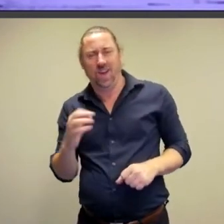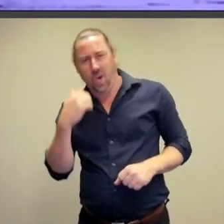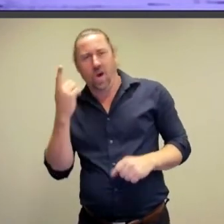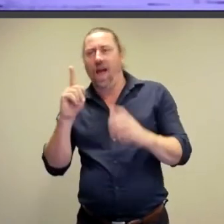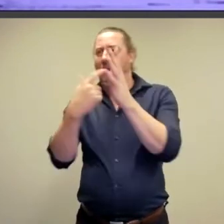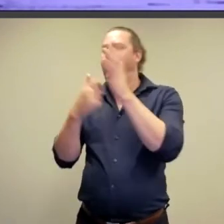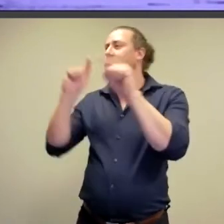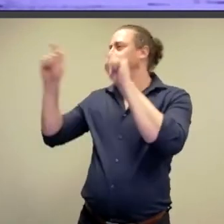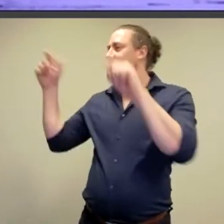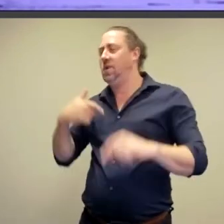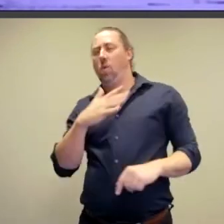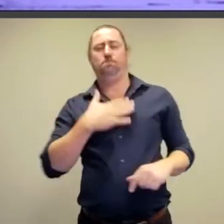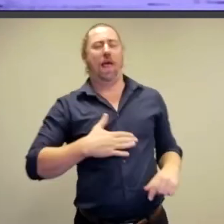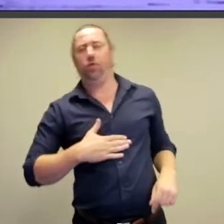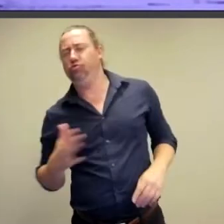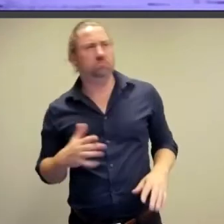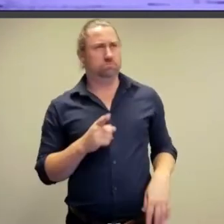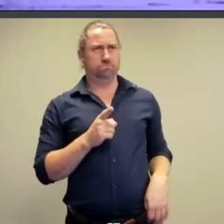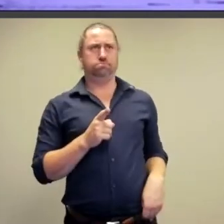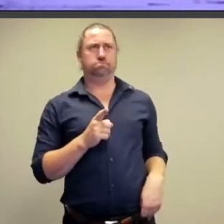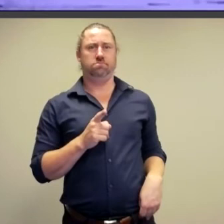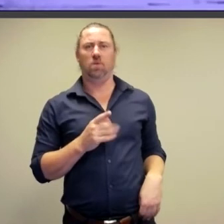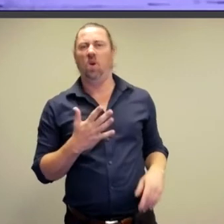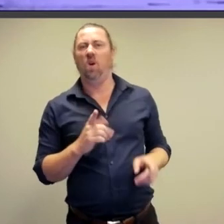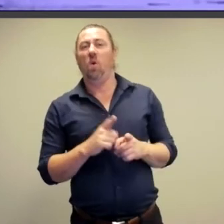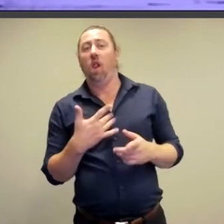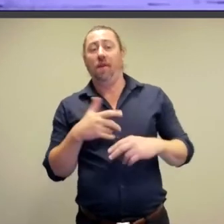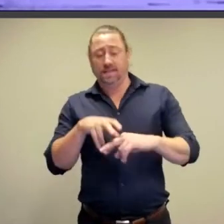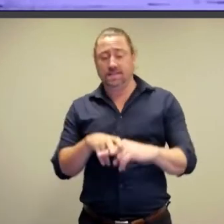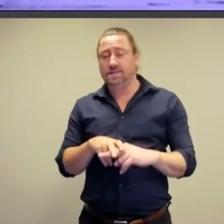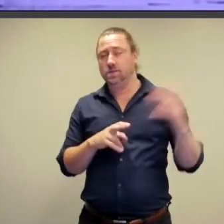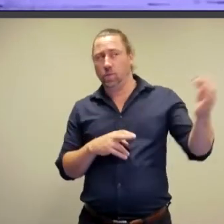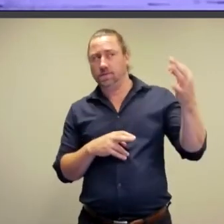work of art. Instead it's somewhere that you sit while you wait for someone else